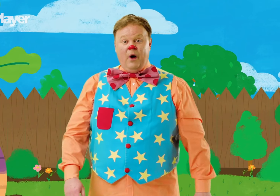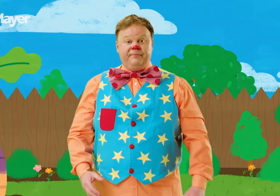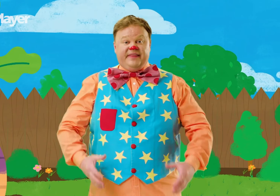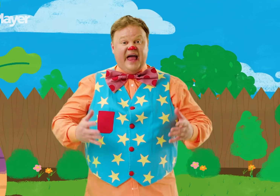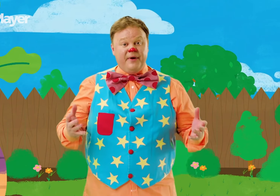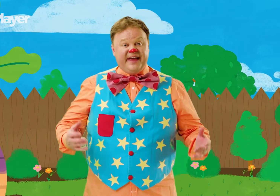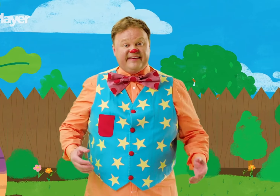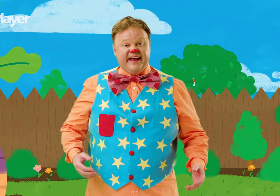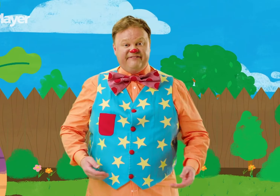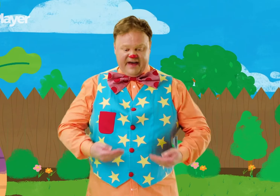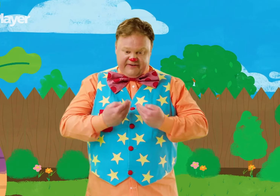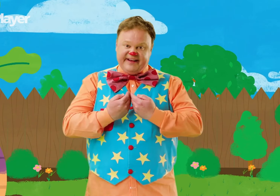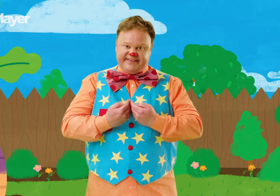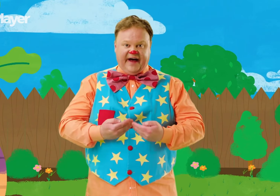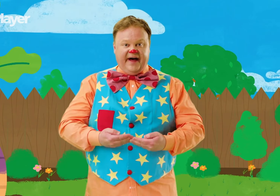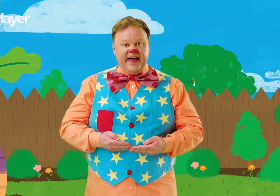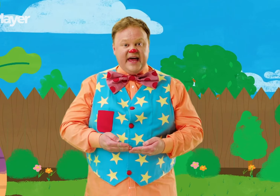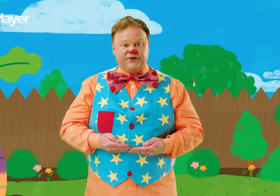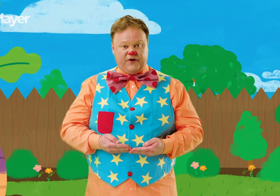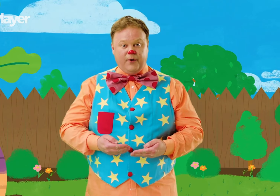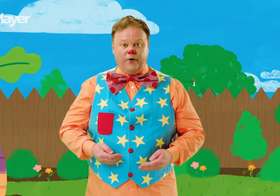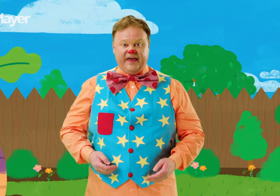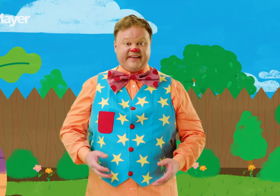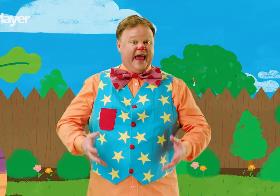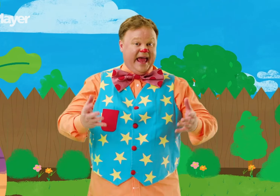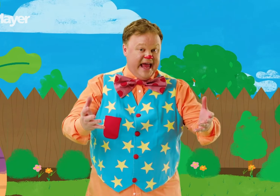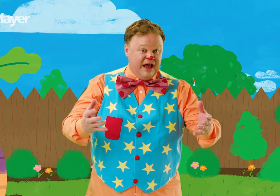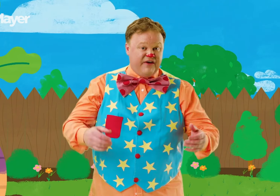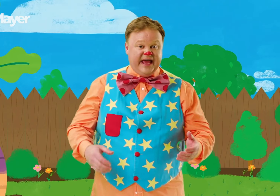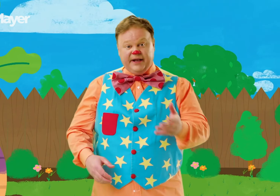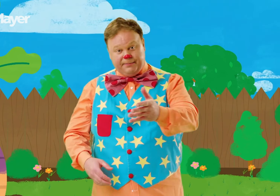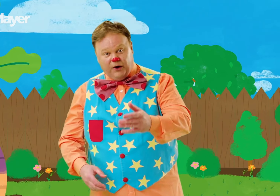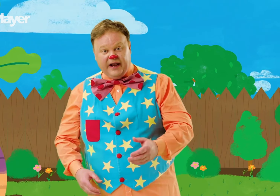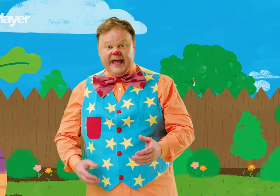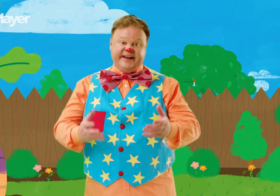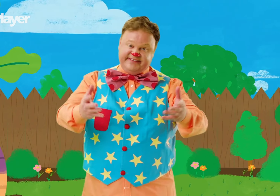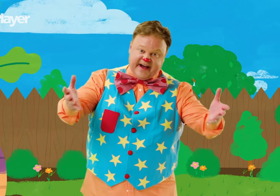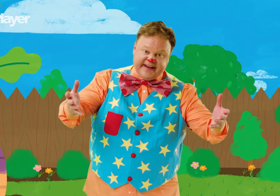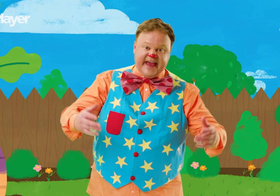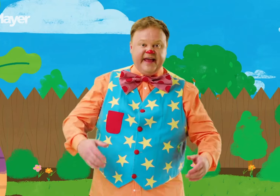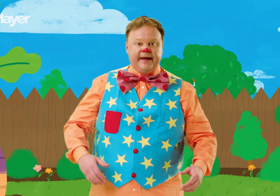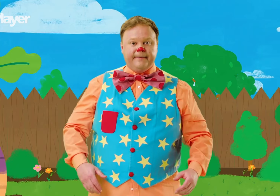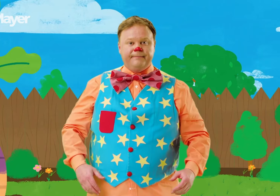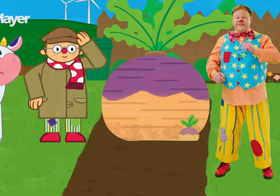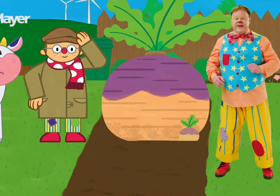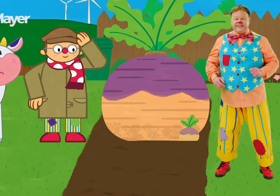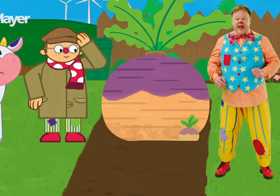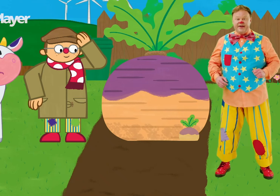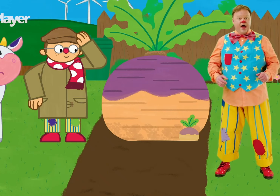well they were getting very tired from all this heaving and pulling and tugging just then